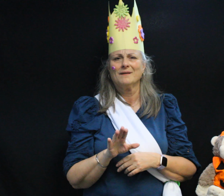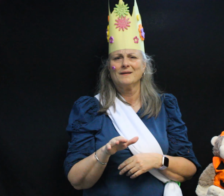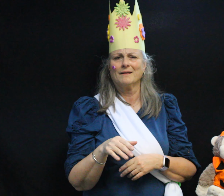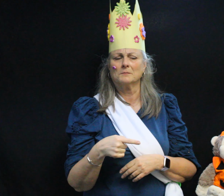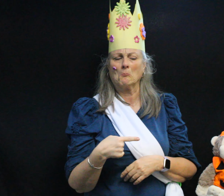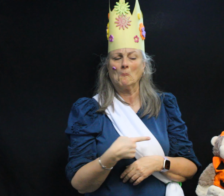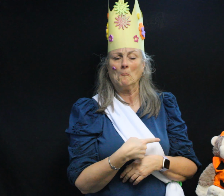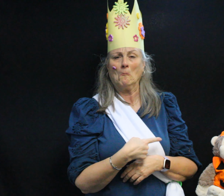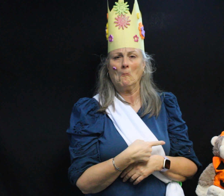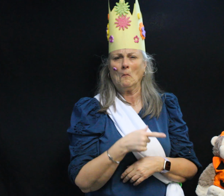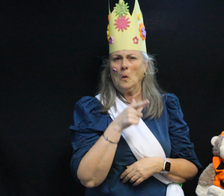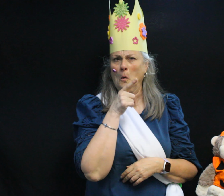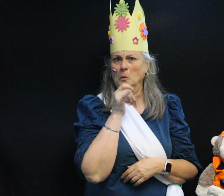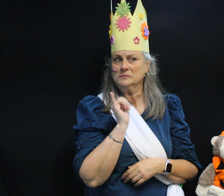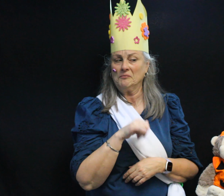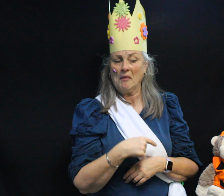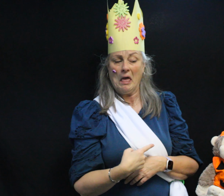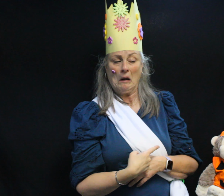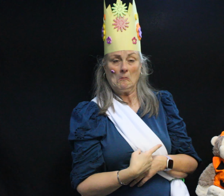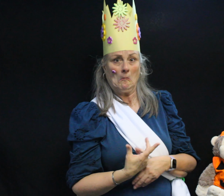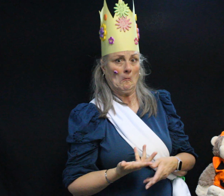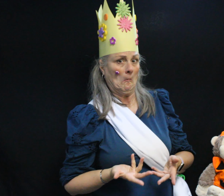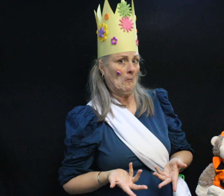Hey, who is that?